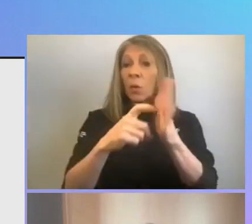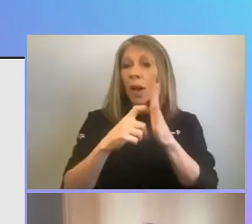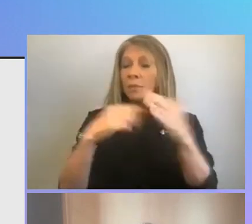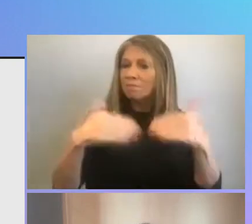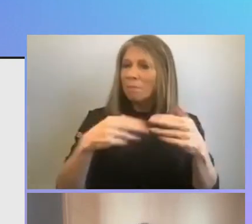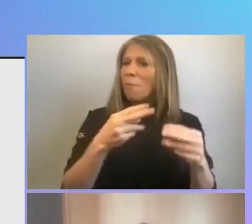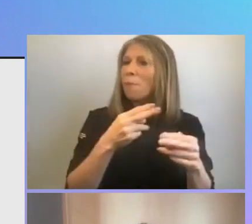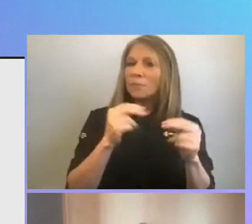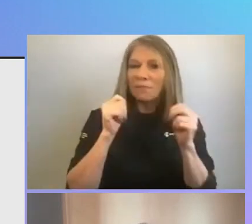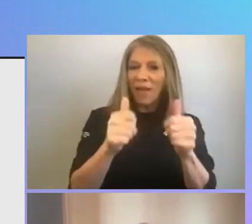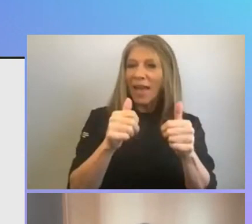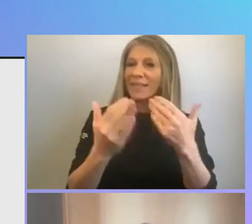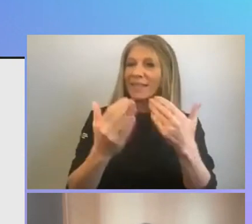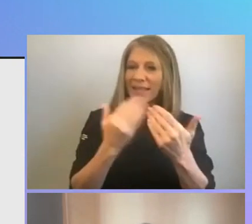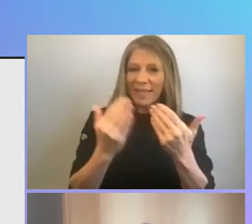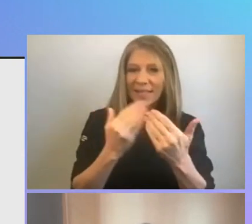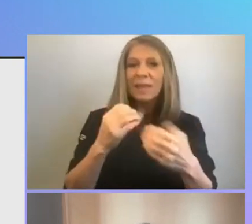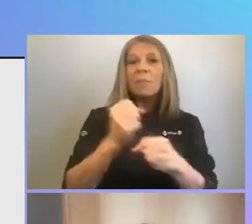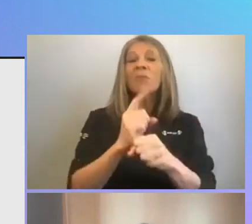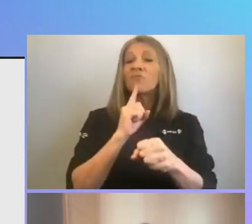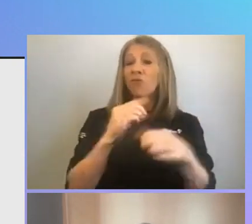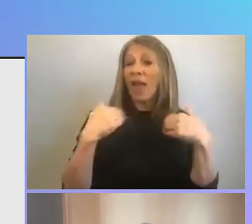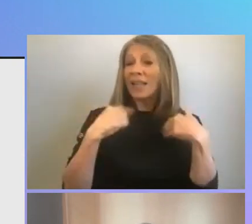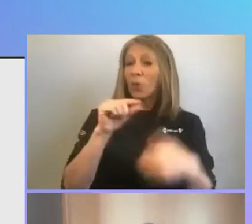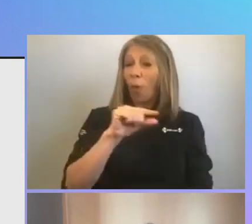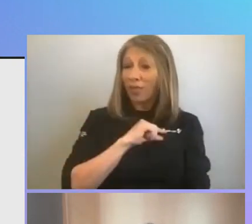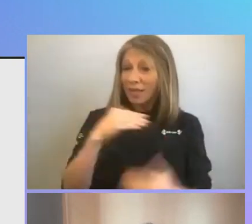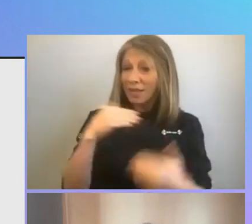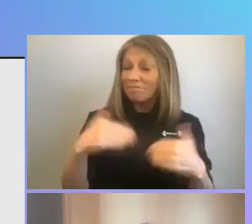easy ensures quality. So it's consistent with formatting. It's